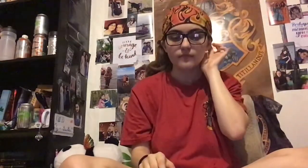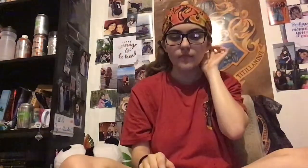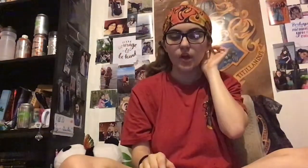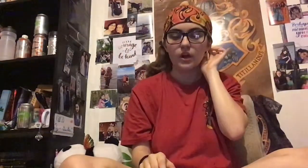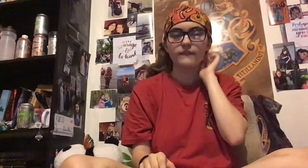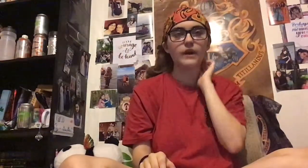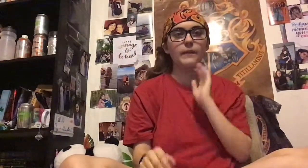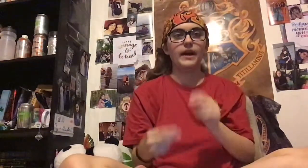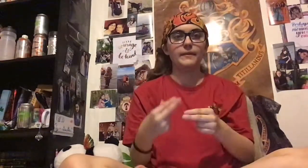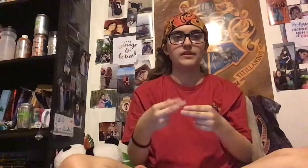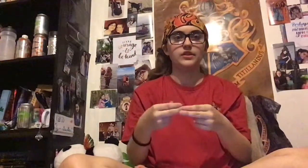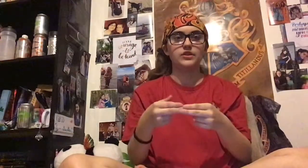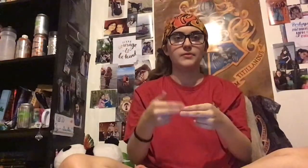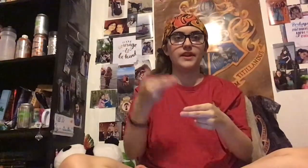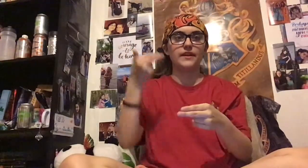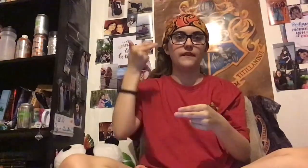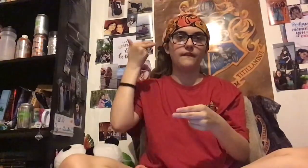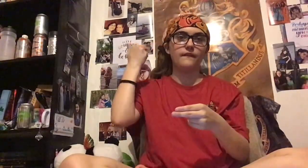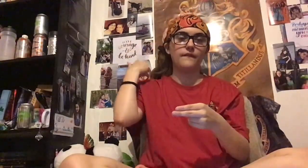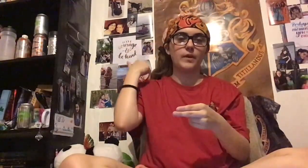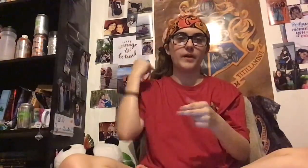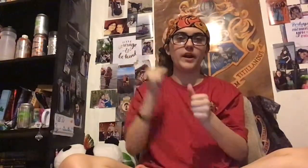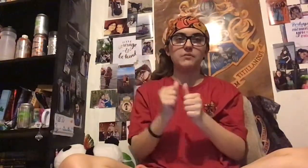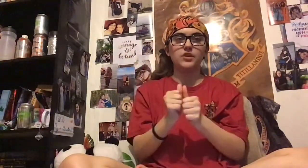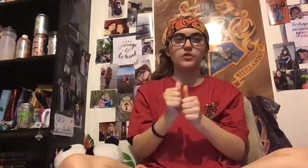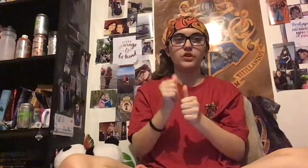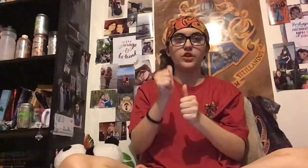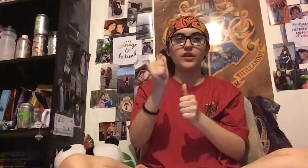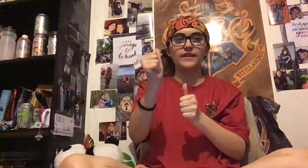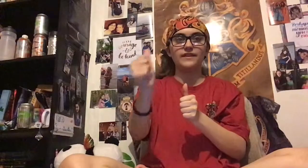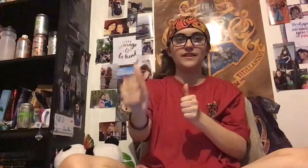Are far behind me see you just be like far behind me where you could go like this